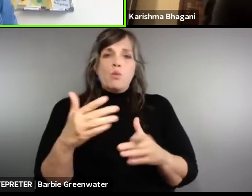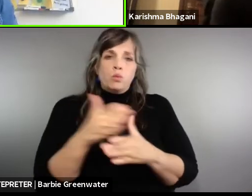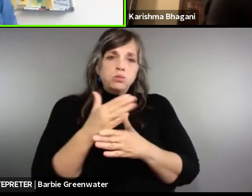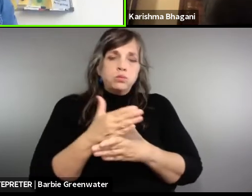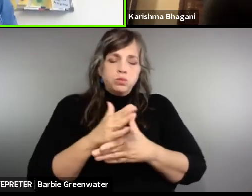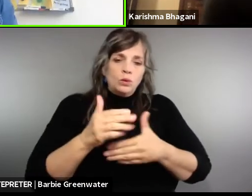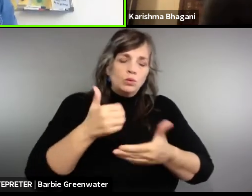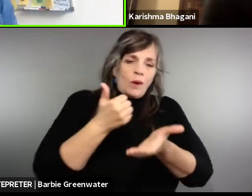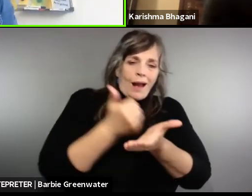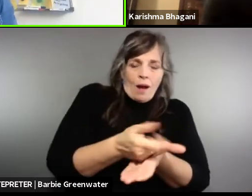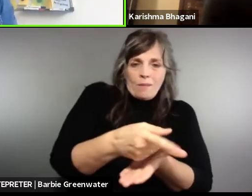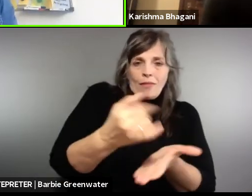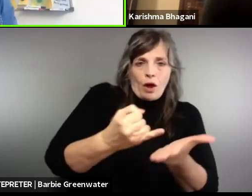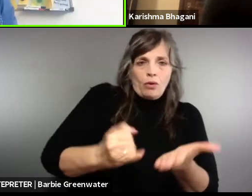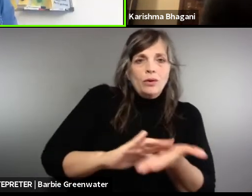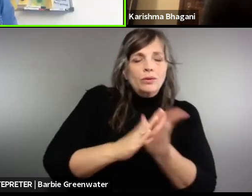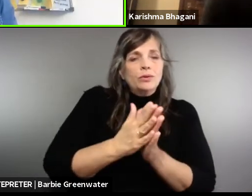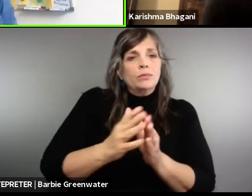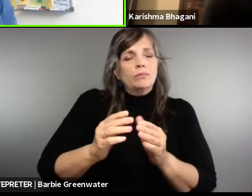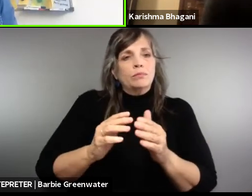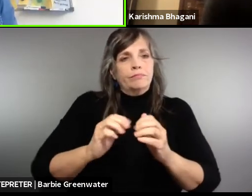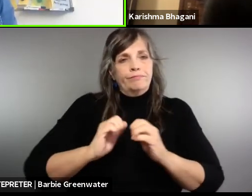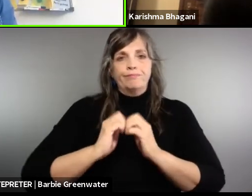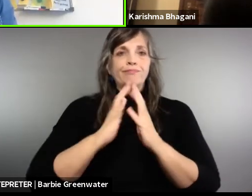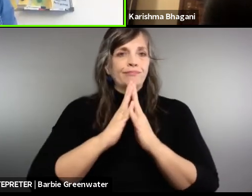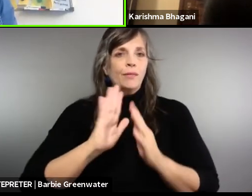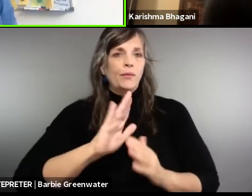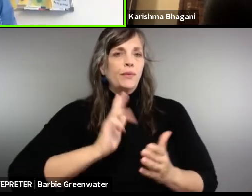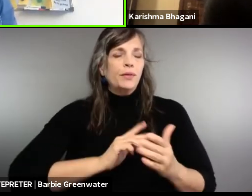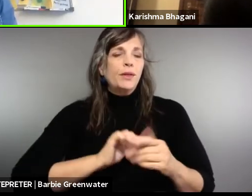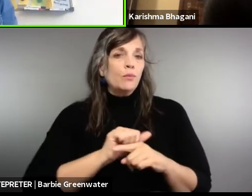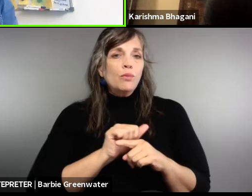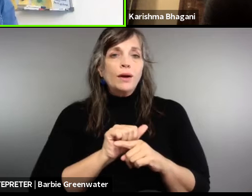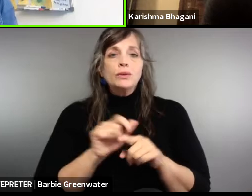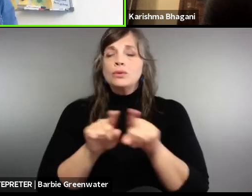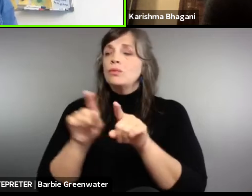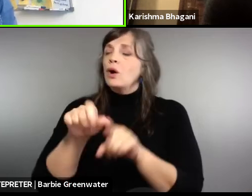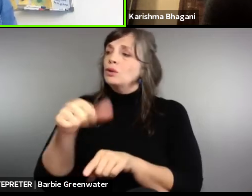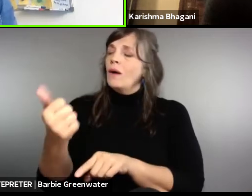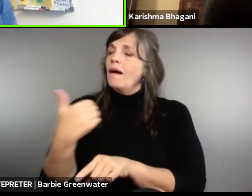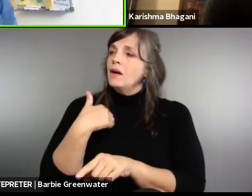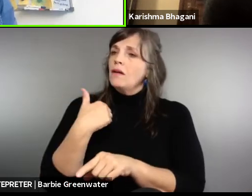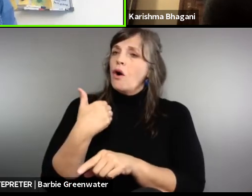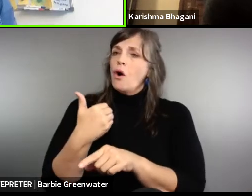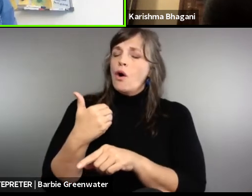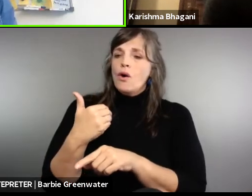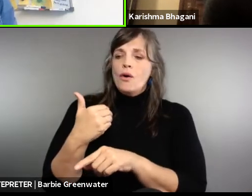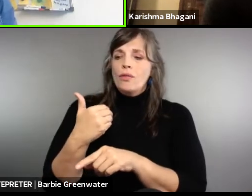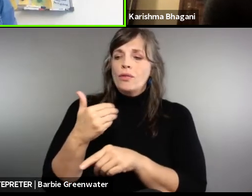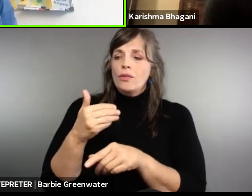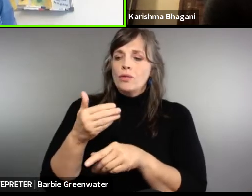We also have another platform which is open really to anyone who wants to experiment.